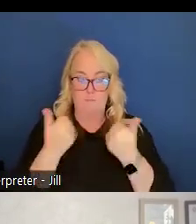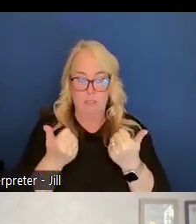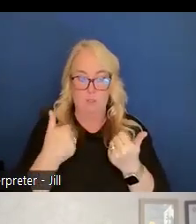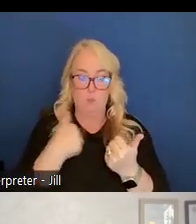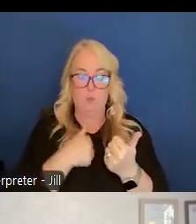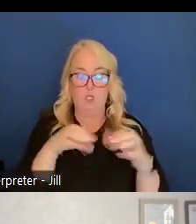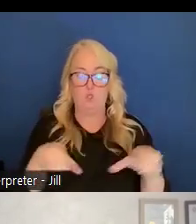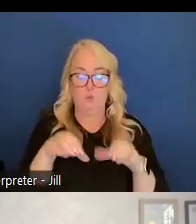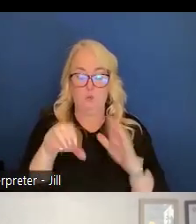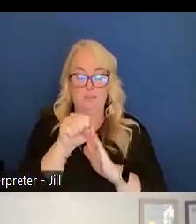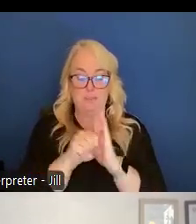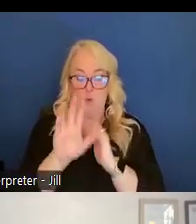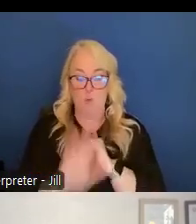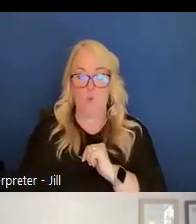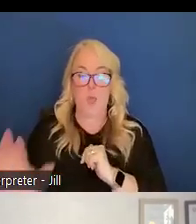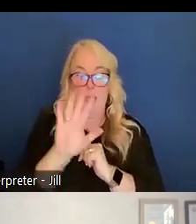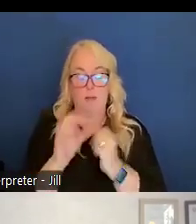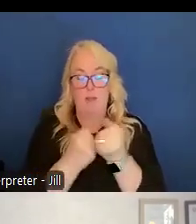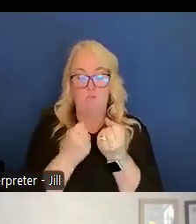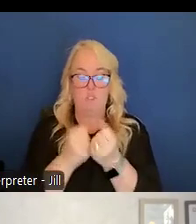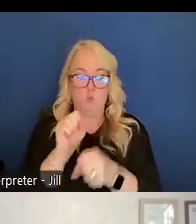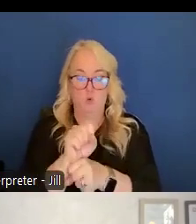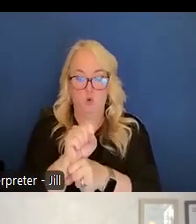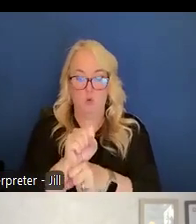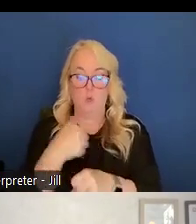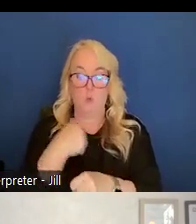work, for the most part. We do a little bit of national stuff